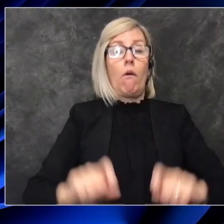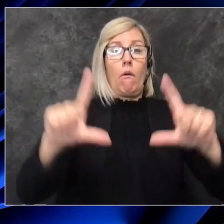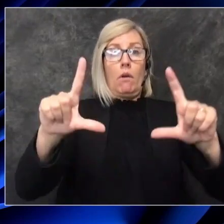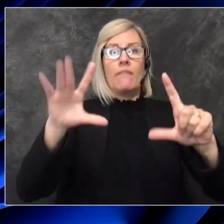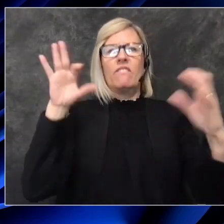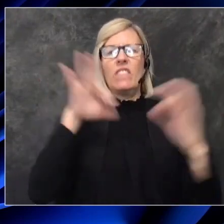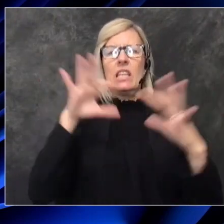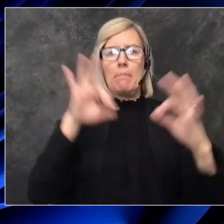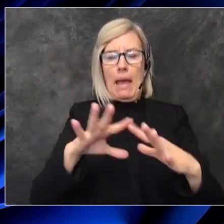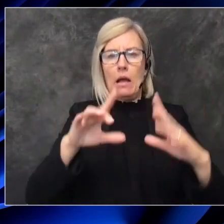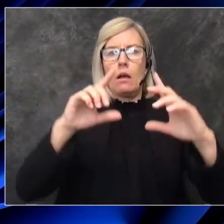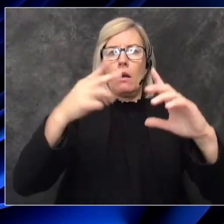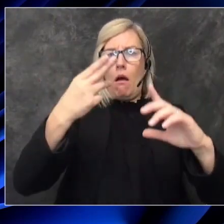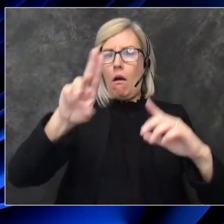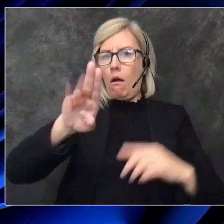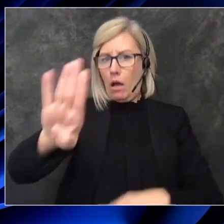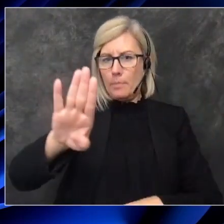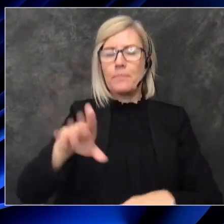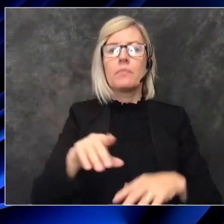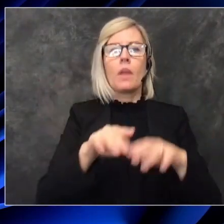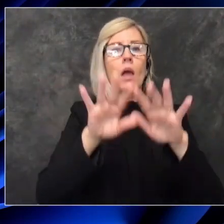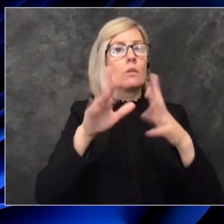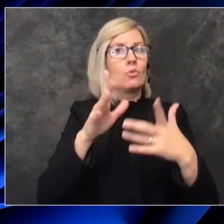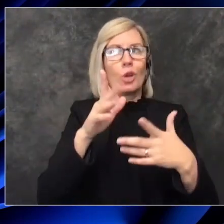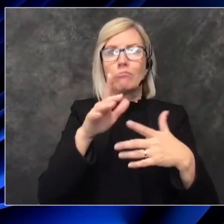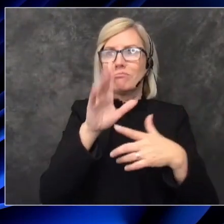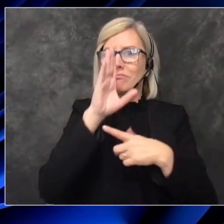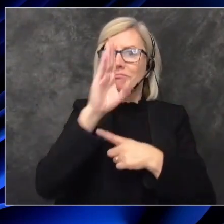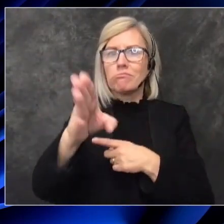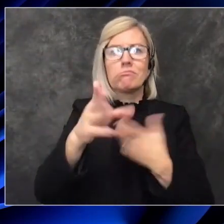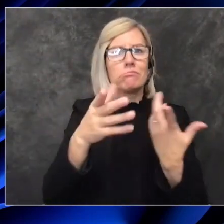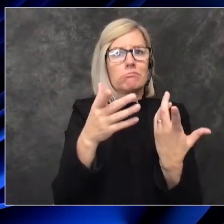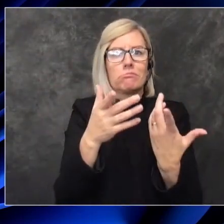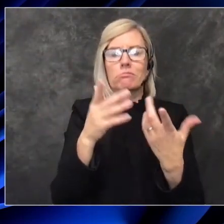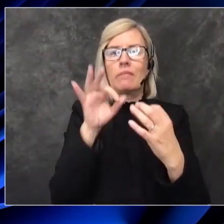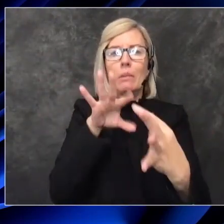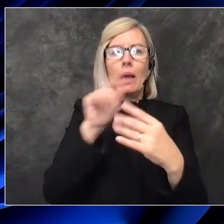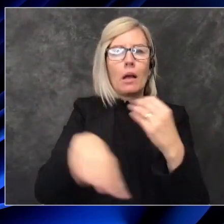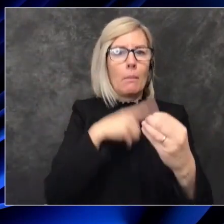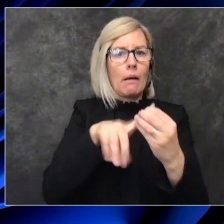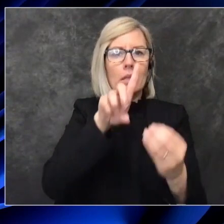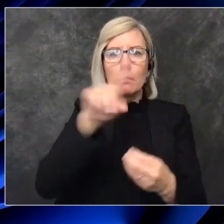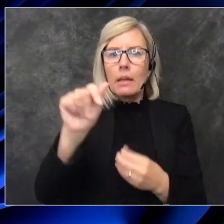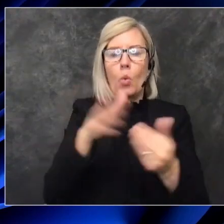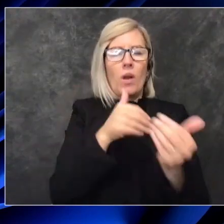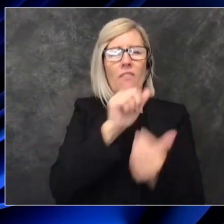directly about accessibility or whatever app. You’re in that will literally go to the product team.